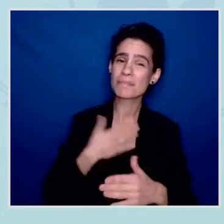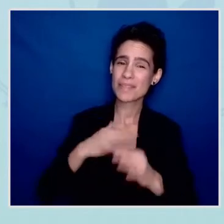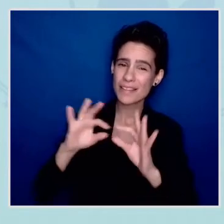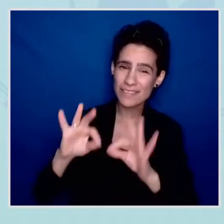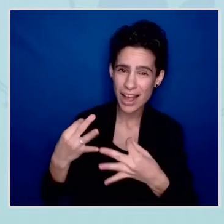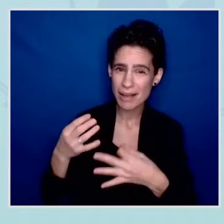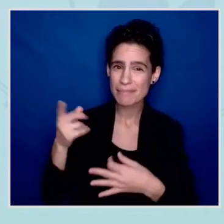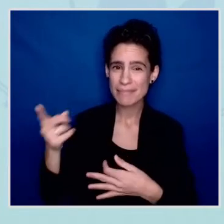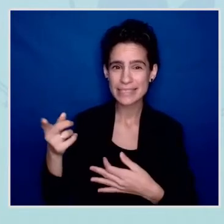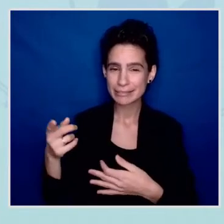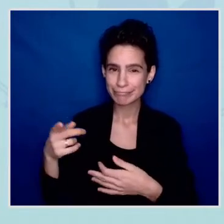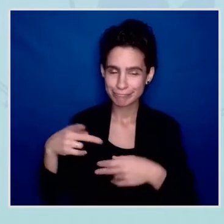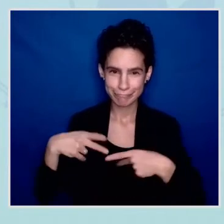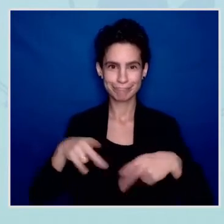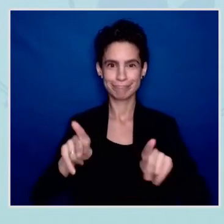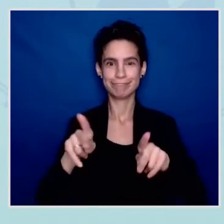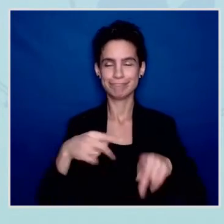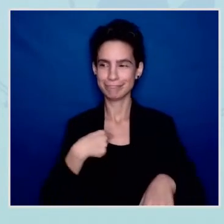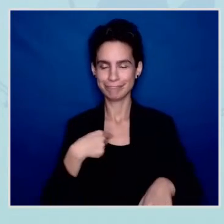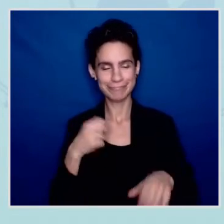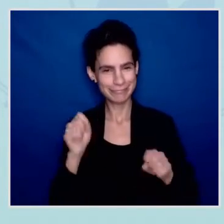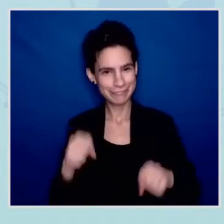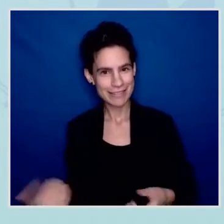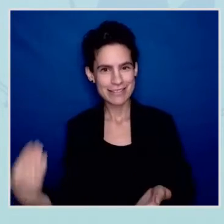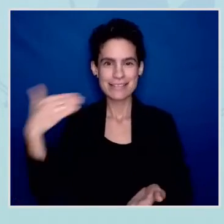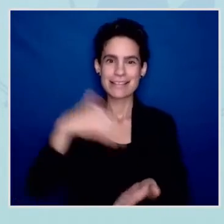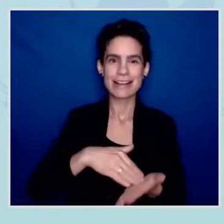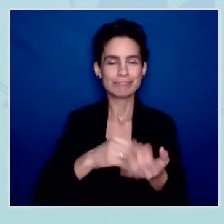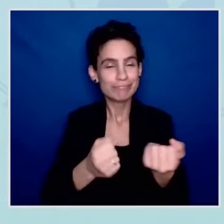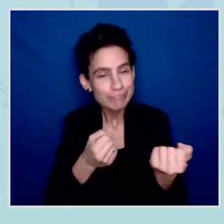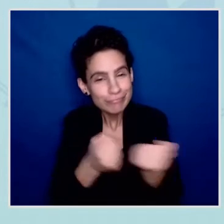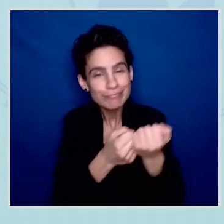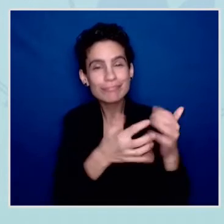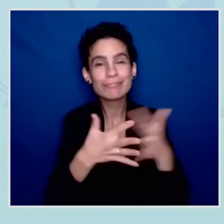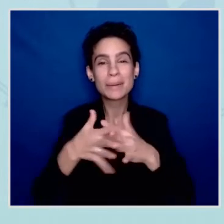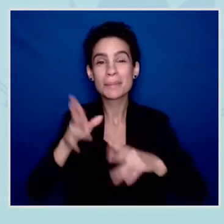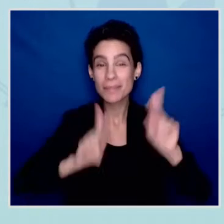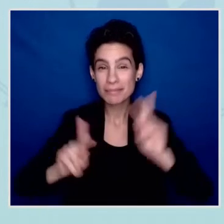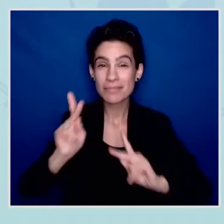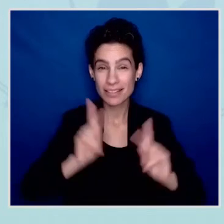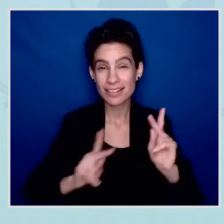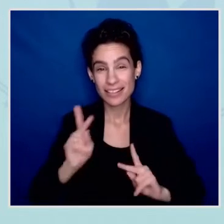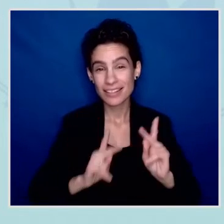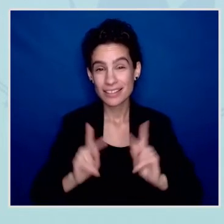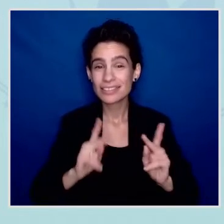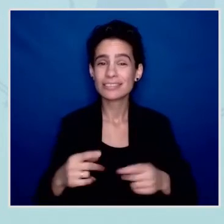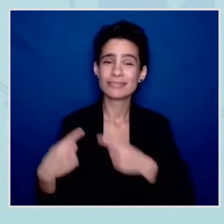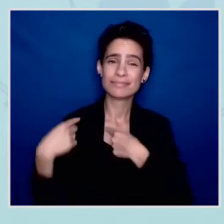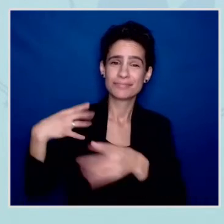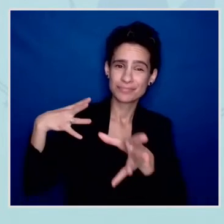MR. PRESIDENT-ELECT, MADAM VICE PRESIDENT ELECT, I'M HONORED AND HUMBLED TO BE HERE TODAY. I FIRST WANT TO THANK MY FAMILY